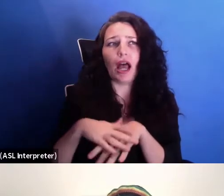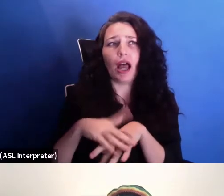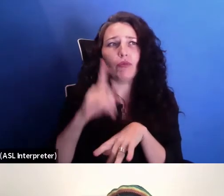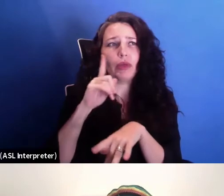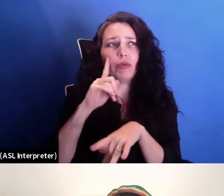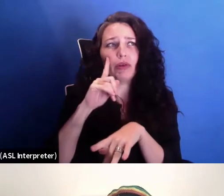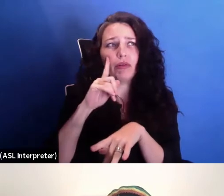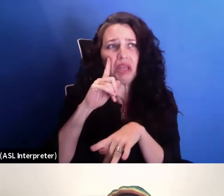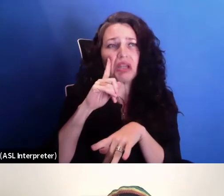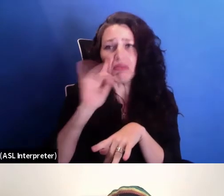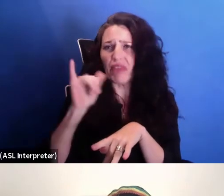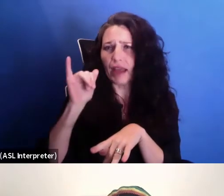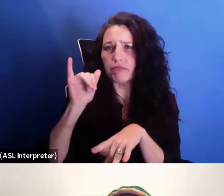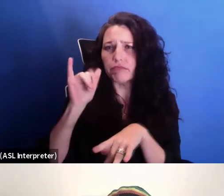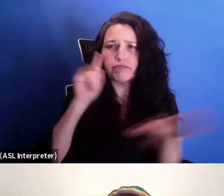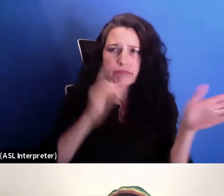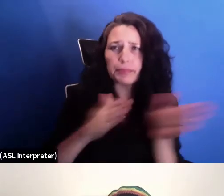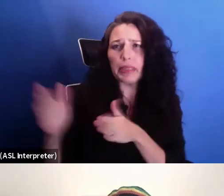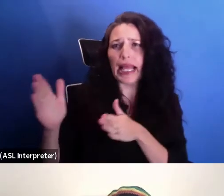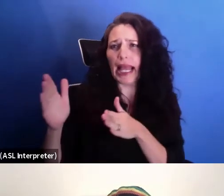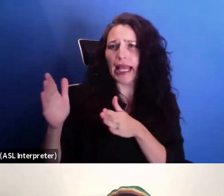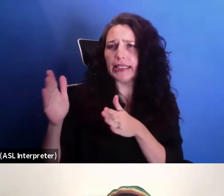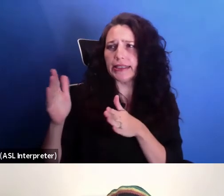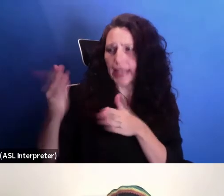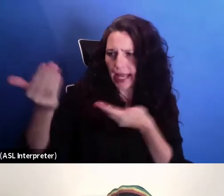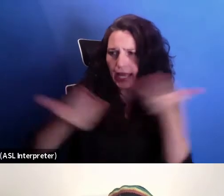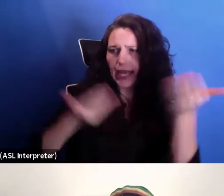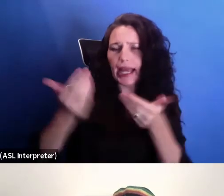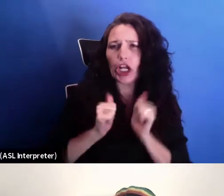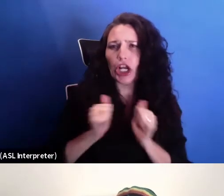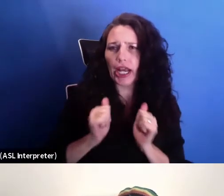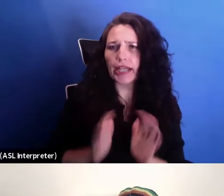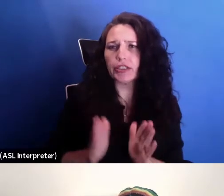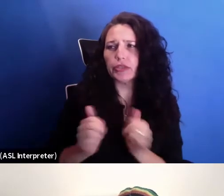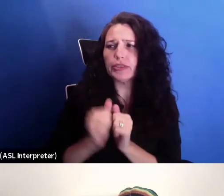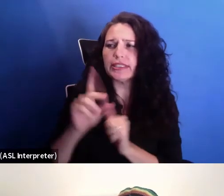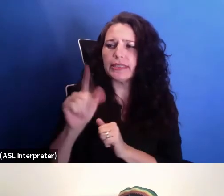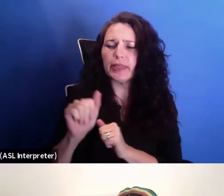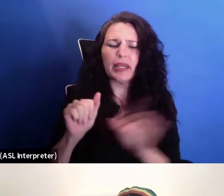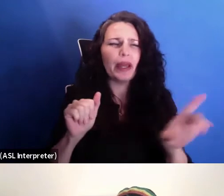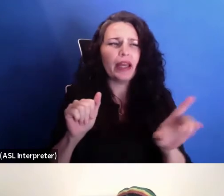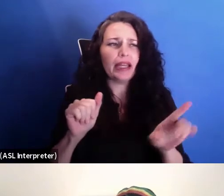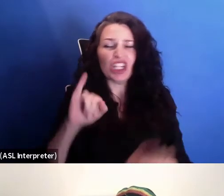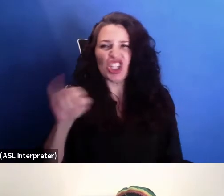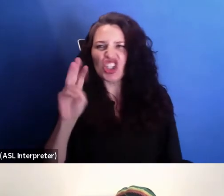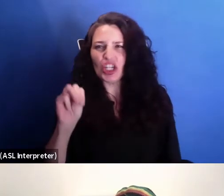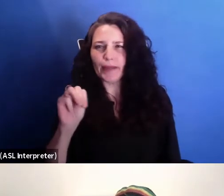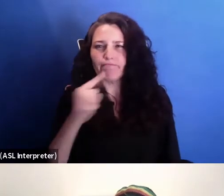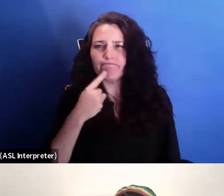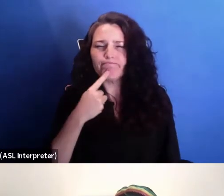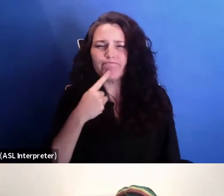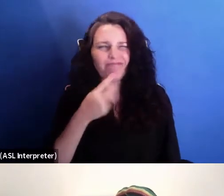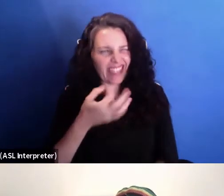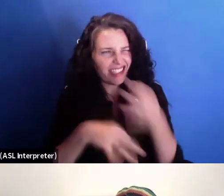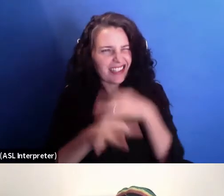But then in the meantime, Jim said, you know I think you should see if you could find this something called the people something,